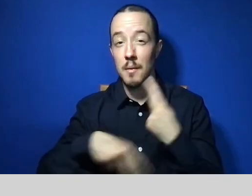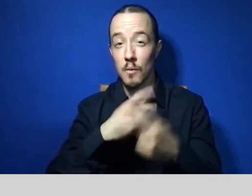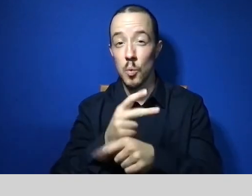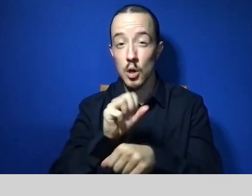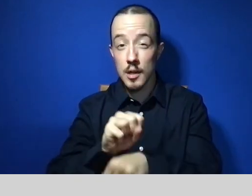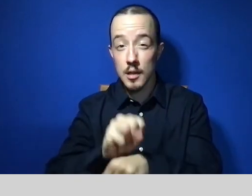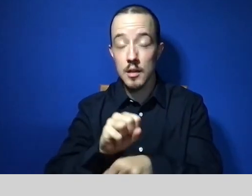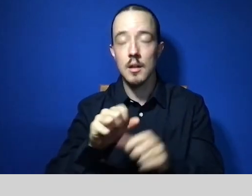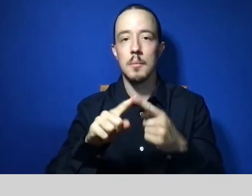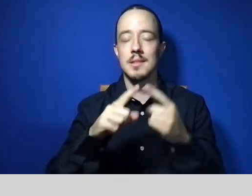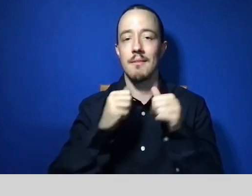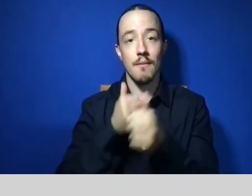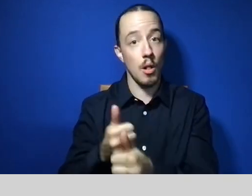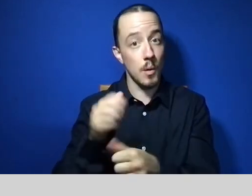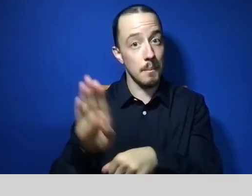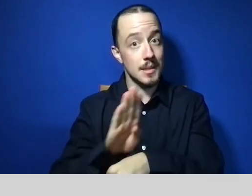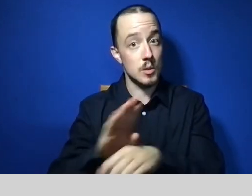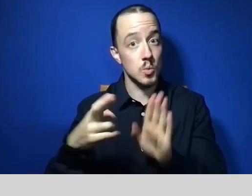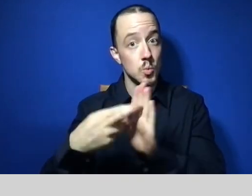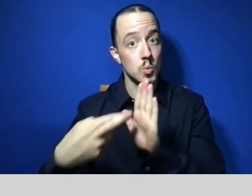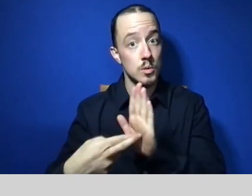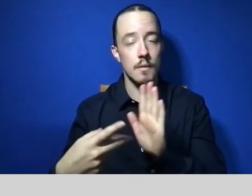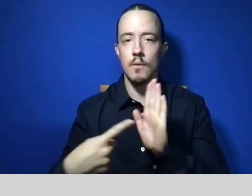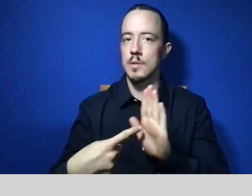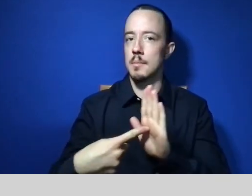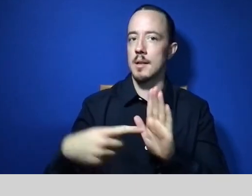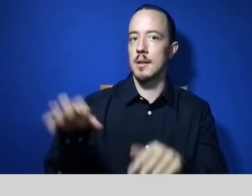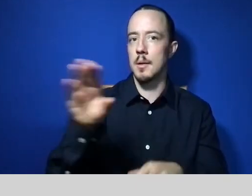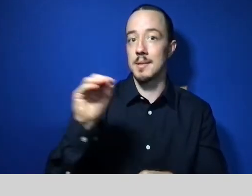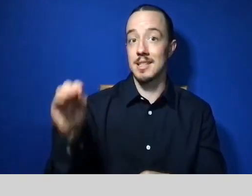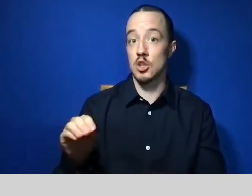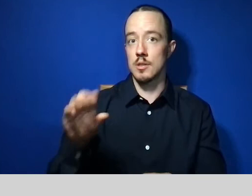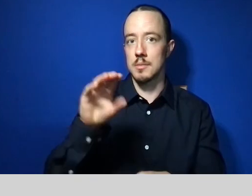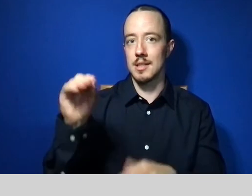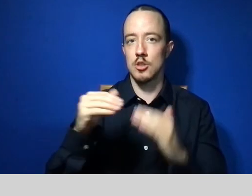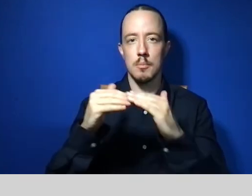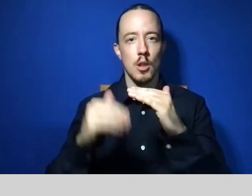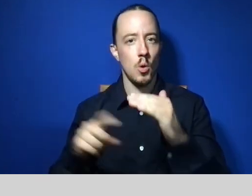but is it following certain business rules? So for working with a percentage or percentages